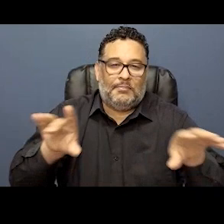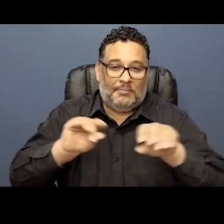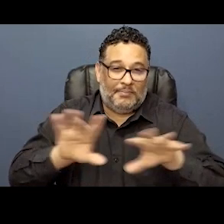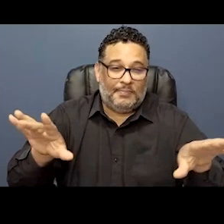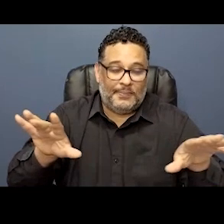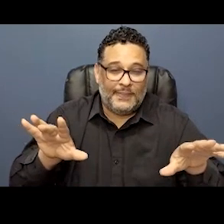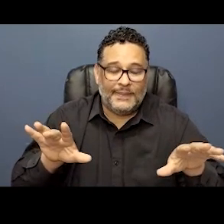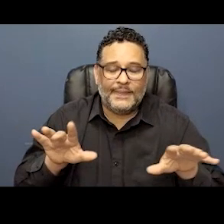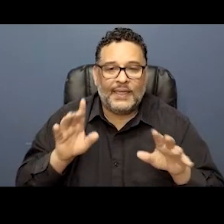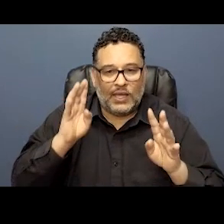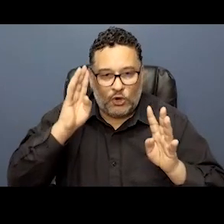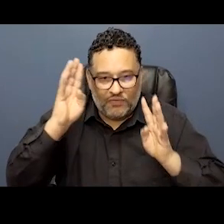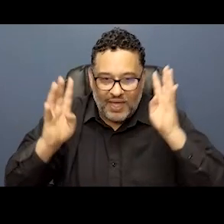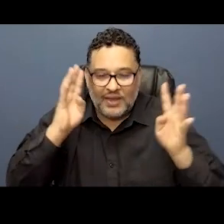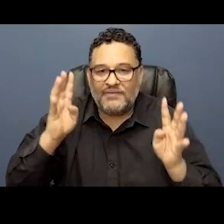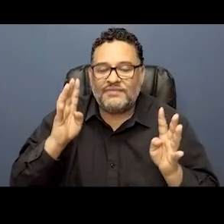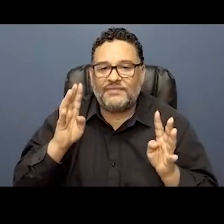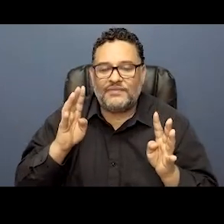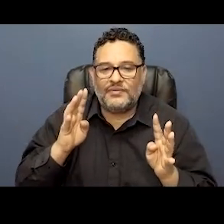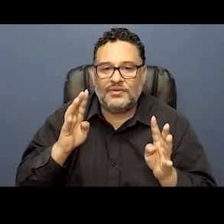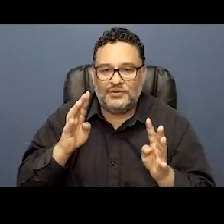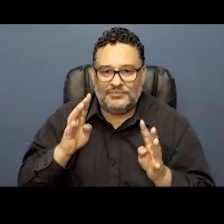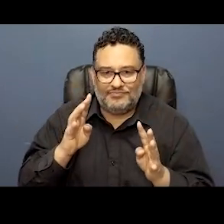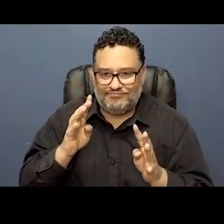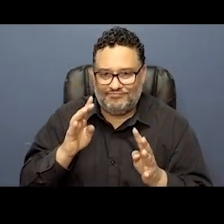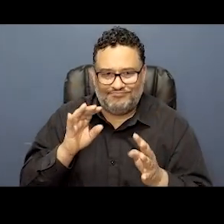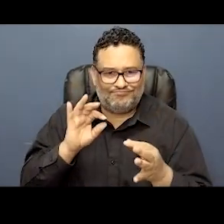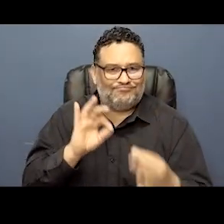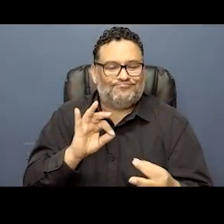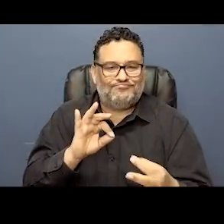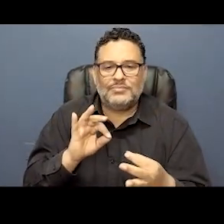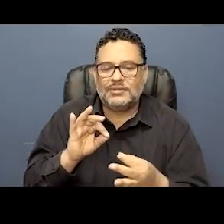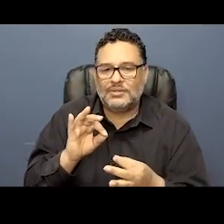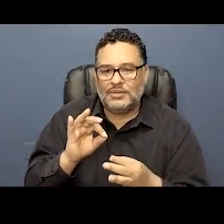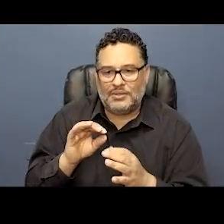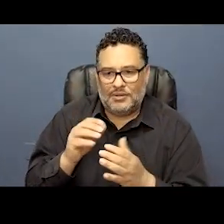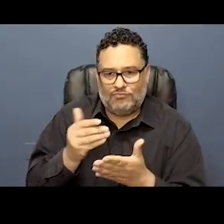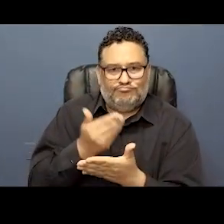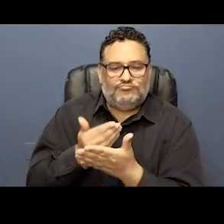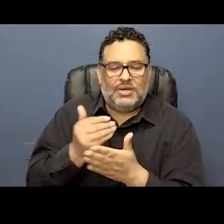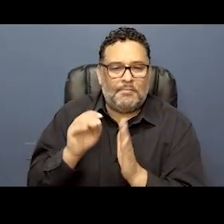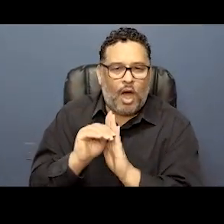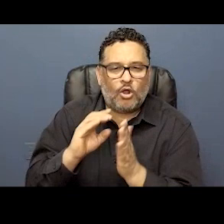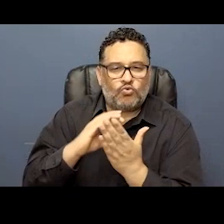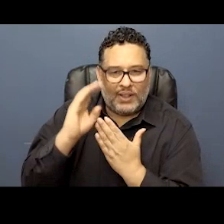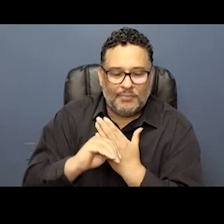competitive integrated employment outcomes in high-demand careers for transition-age youth and